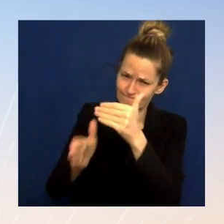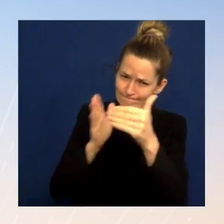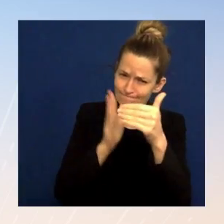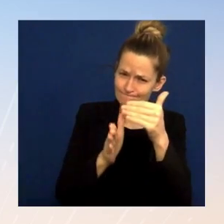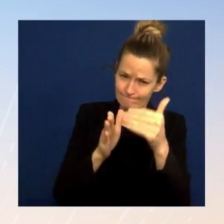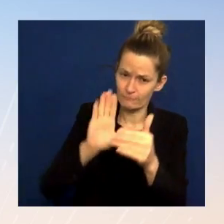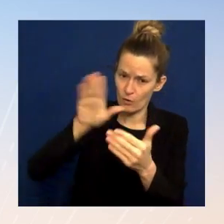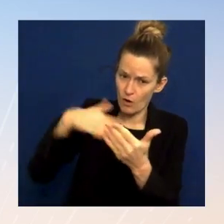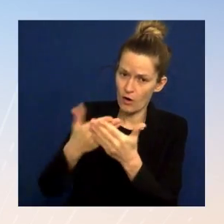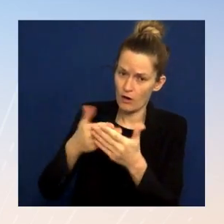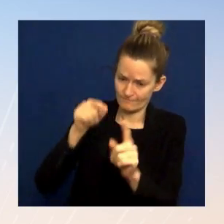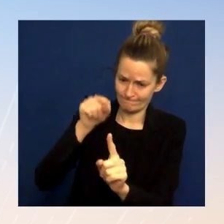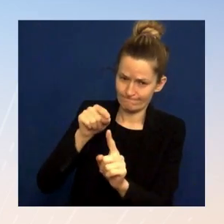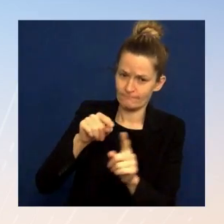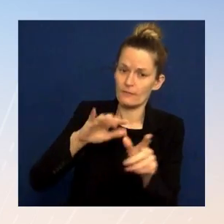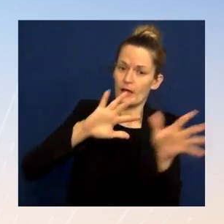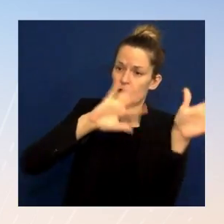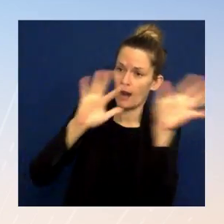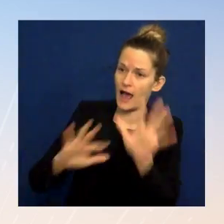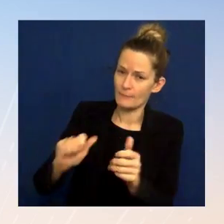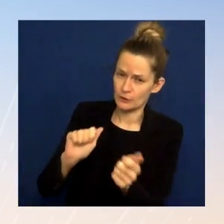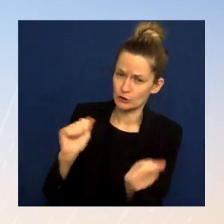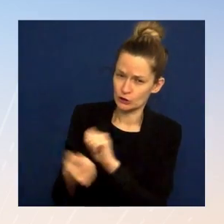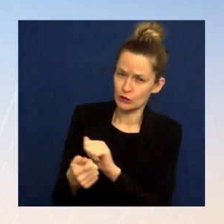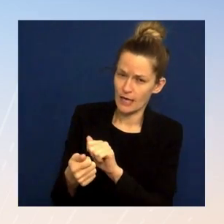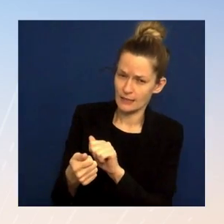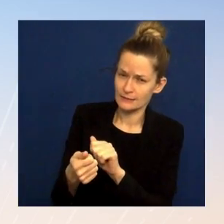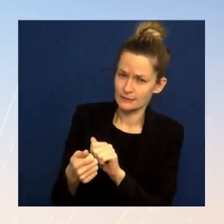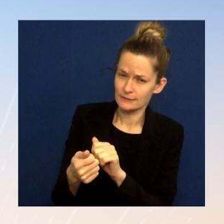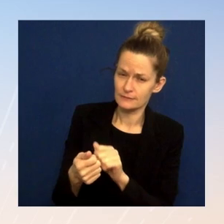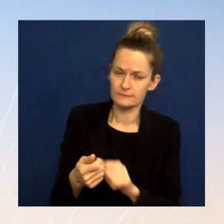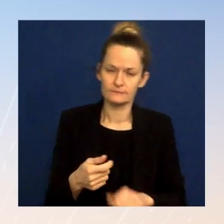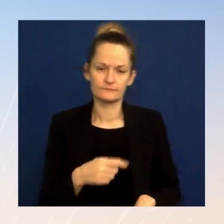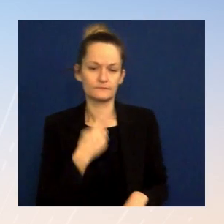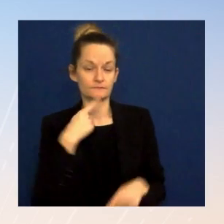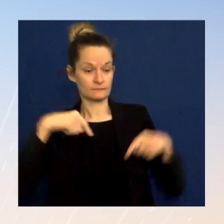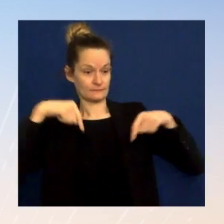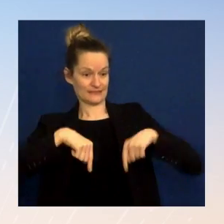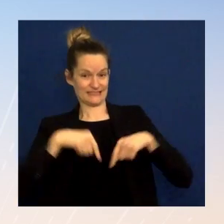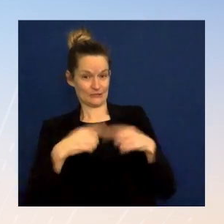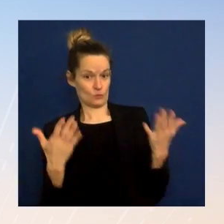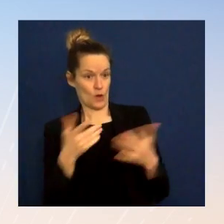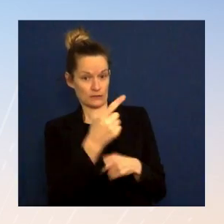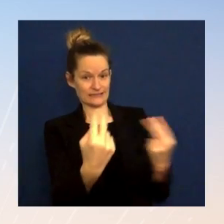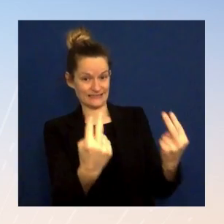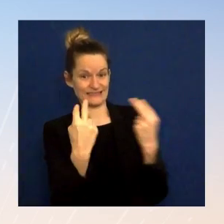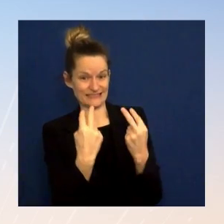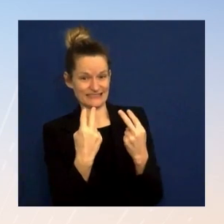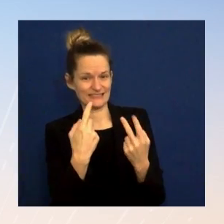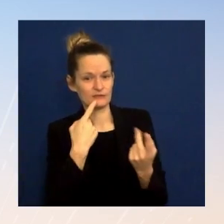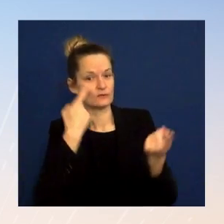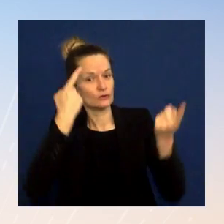secured here at home as it relates to climate change, in terms of convincing allies that he will make good on his promise?